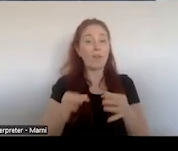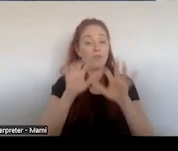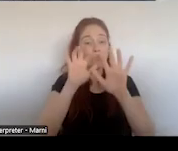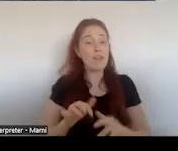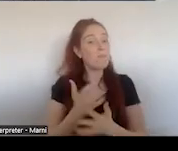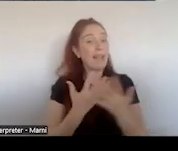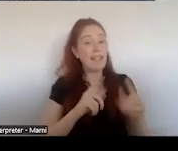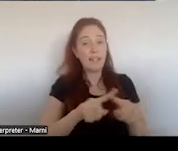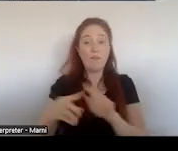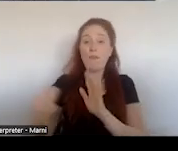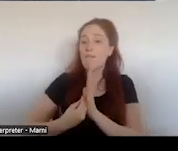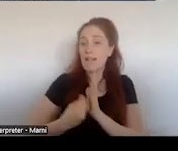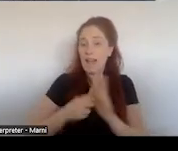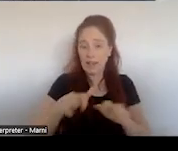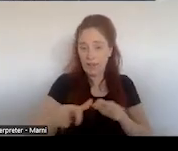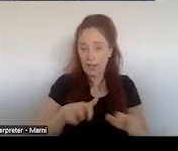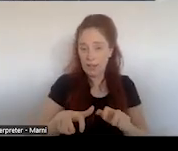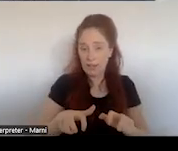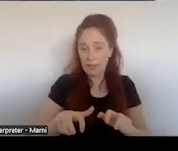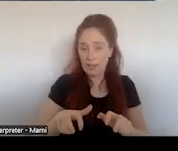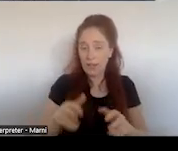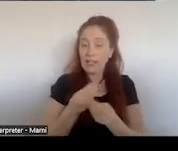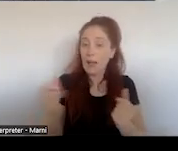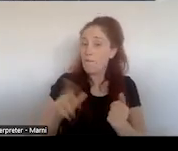delivered by the office of the arts and some by Creative Australia, and we will